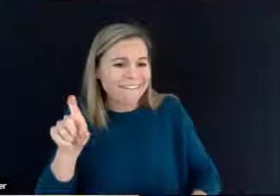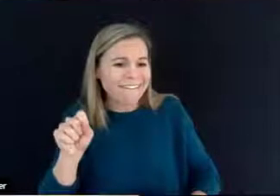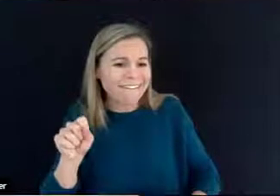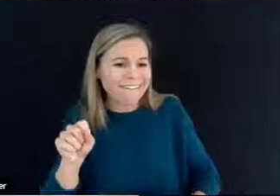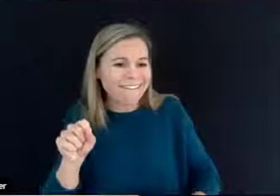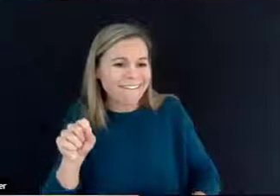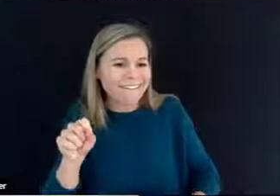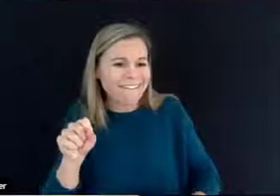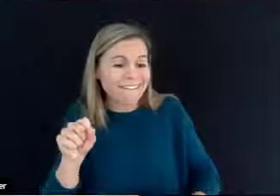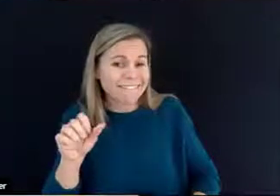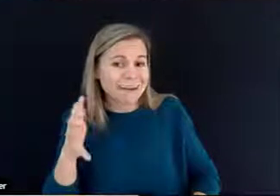Pretty good, okay.